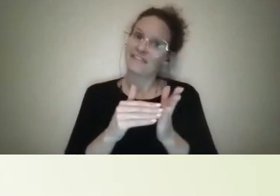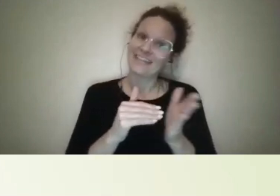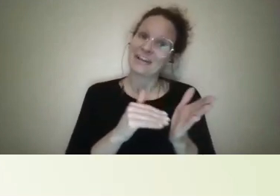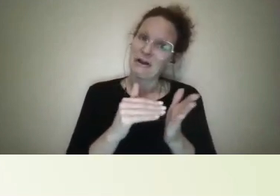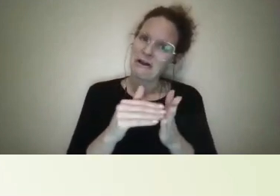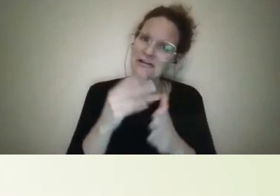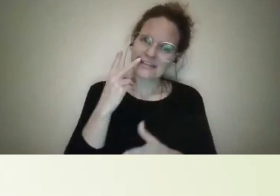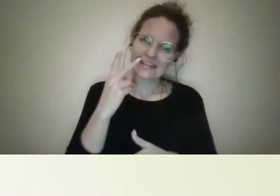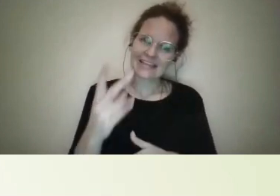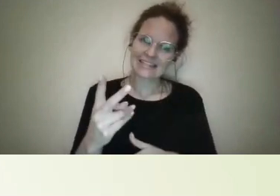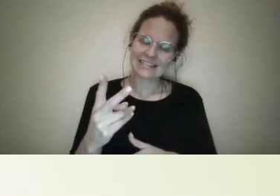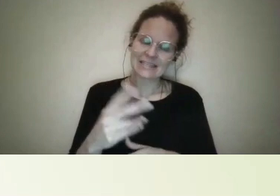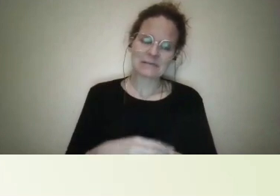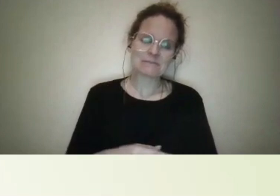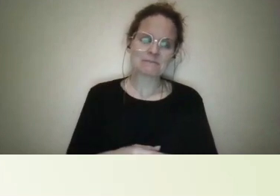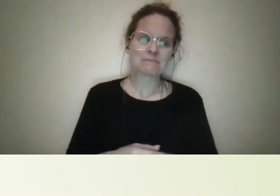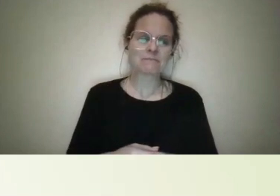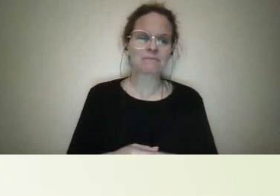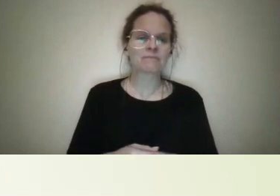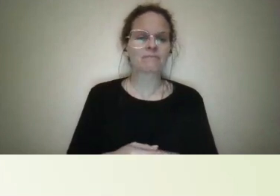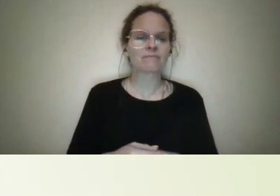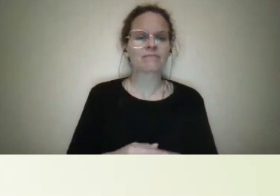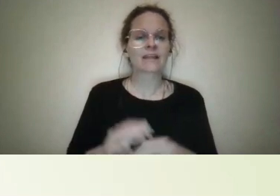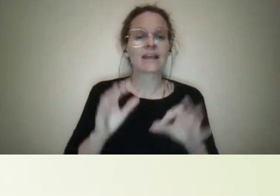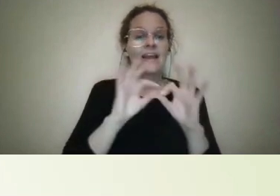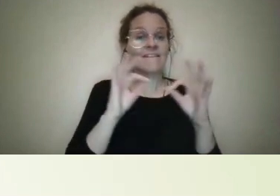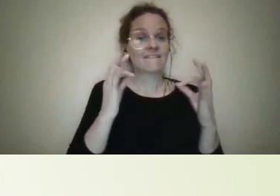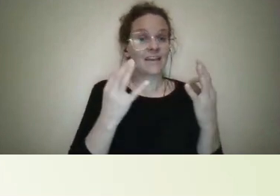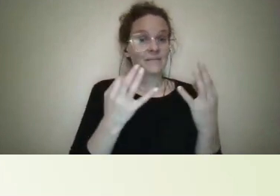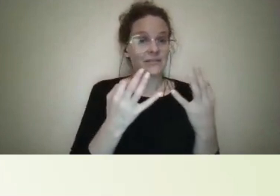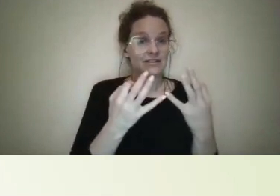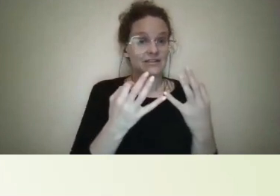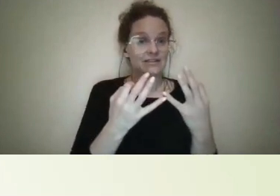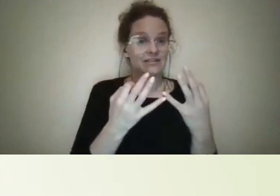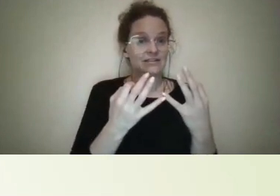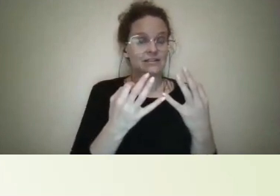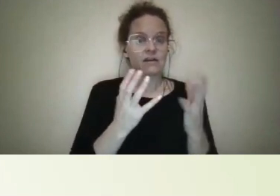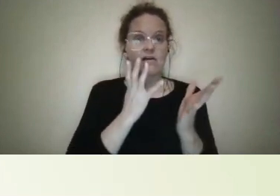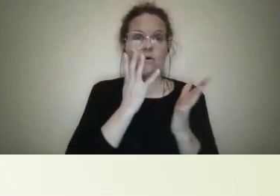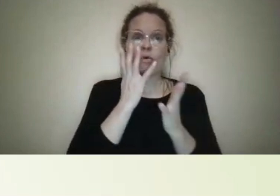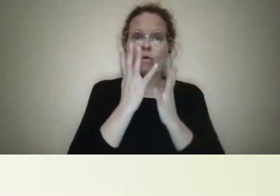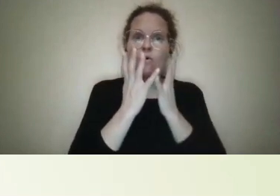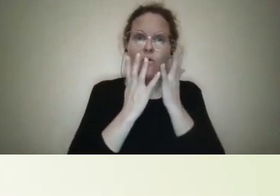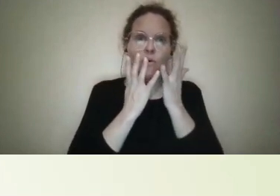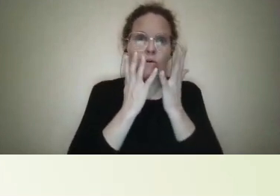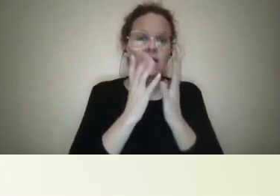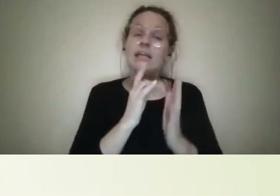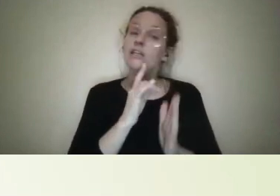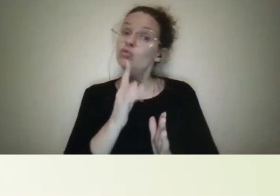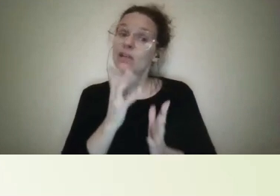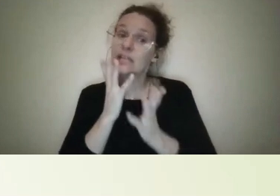I have witnessed a family so embarrassed - it is embarrassing, it's happened to me,